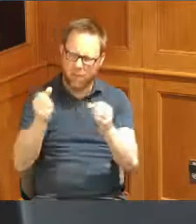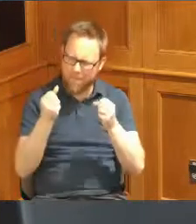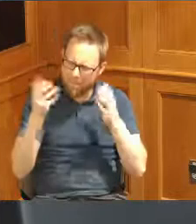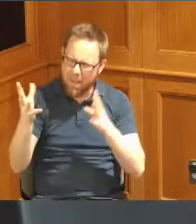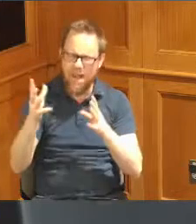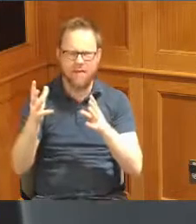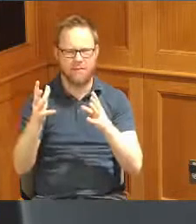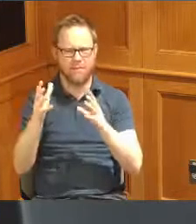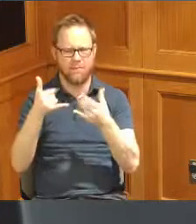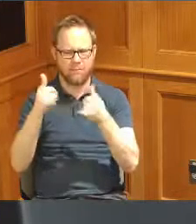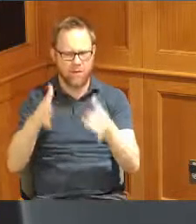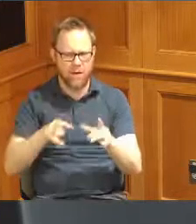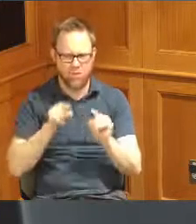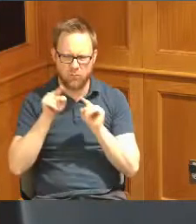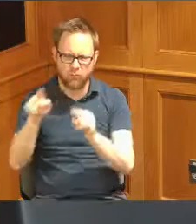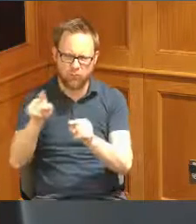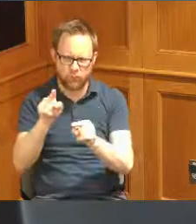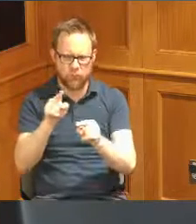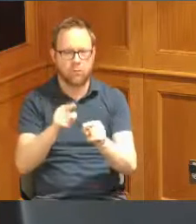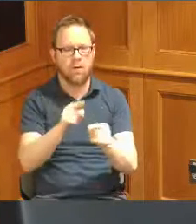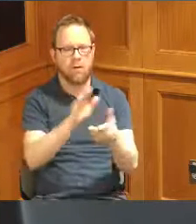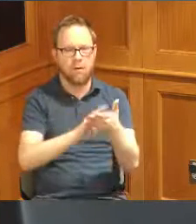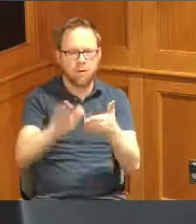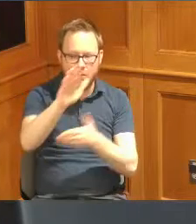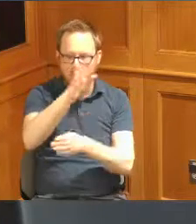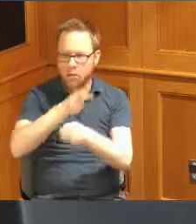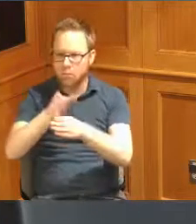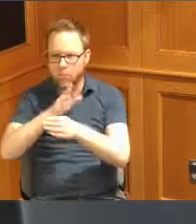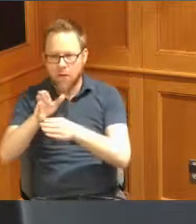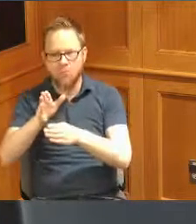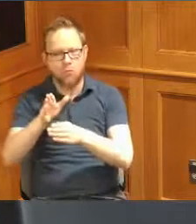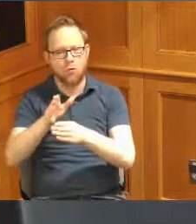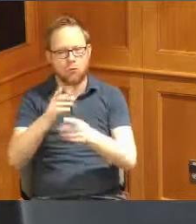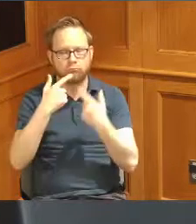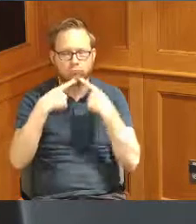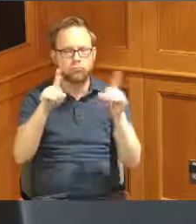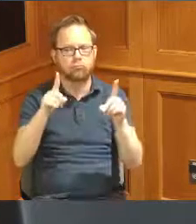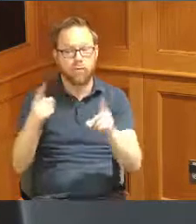the professional levels whereas coach Mosley has won four conference championships five district